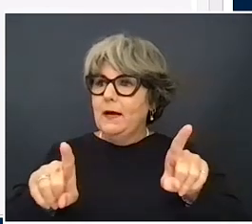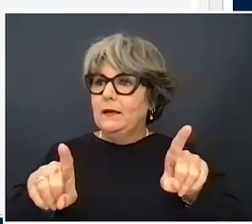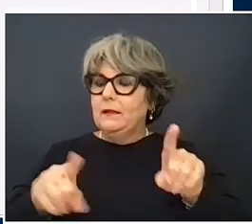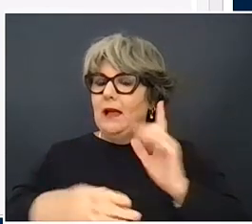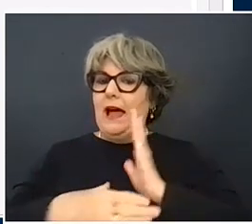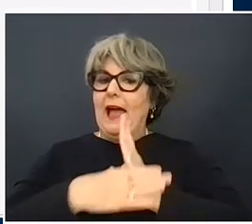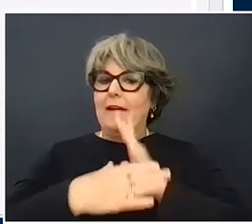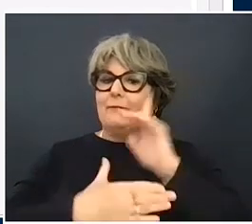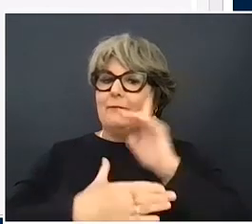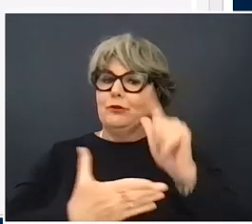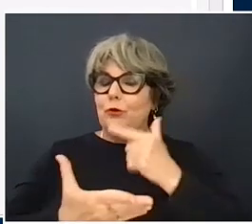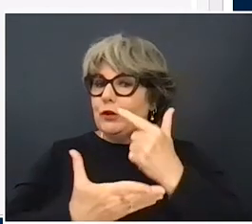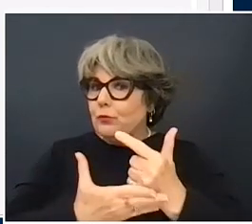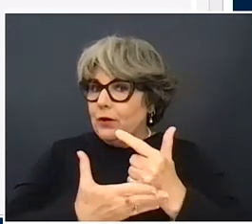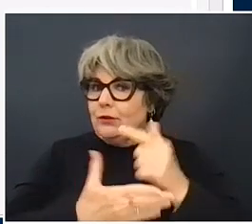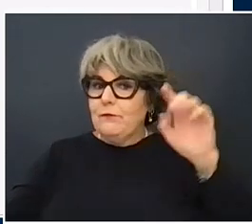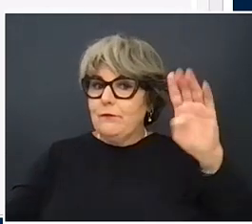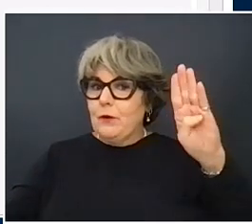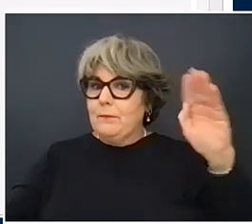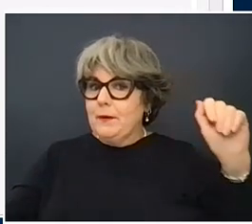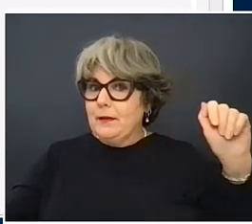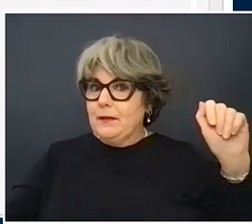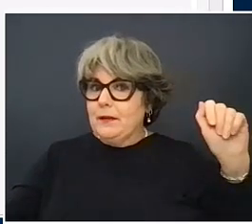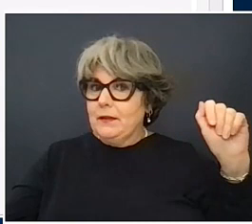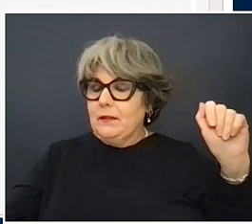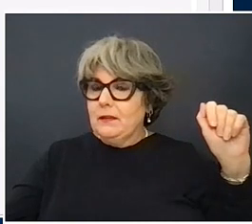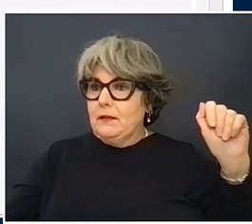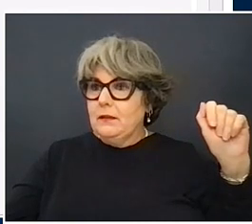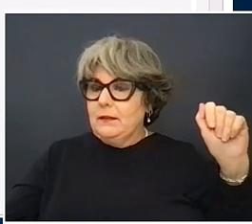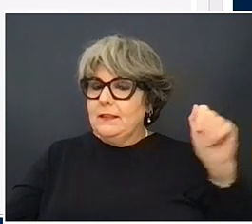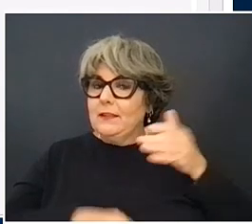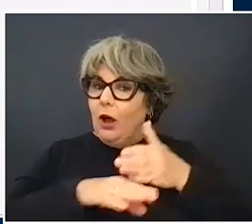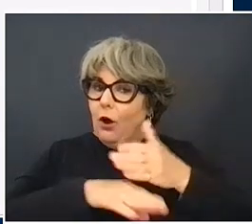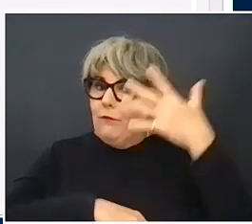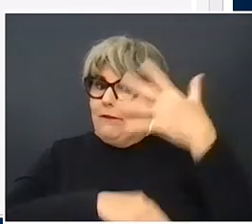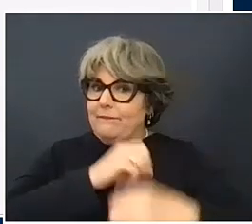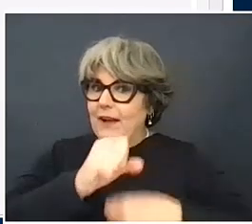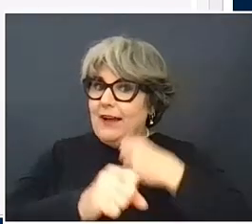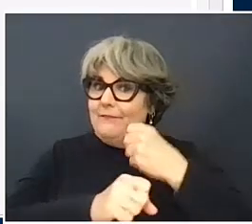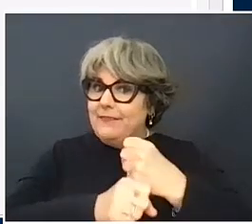for bachelor's degrees extends beyond five years. So I don't know that five years is unreasonable.